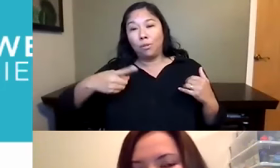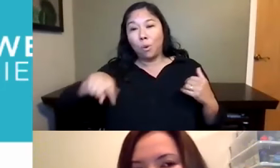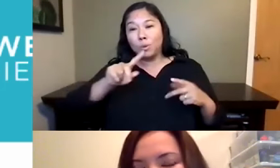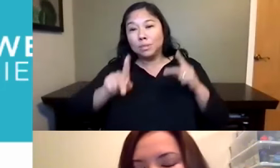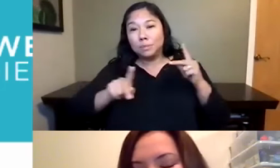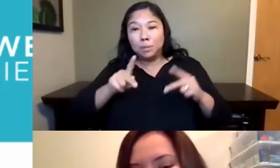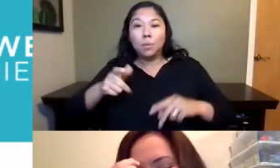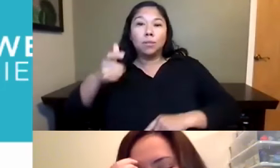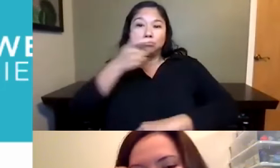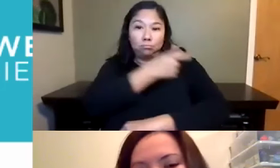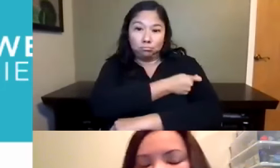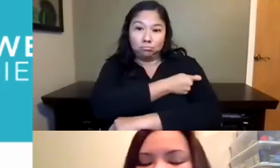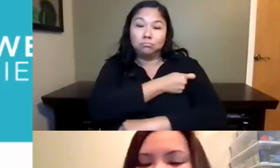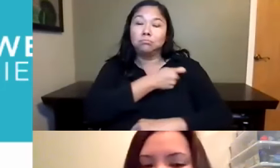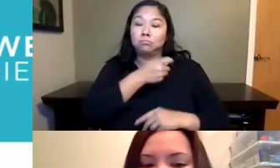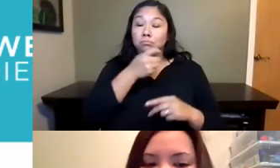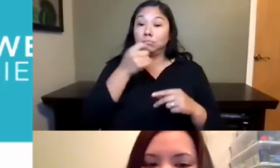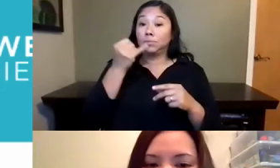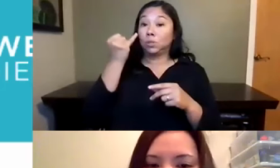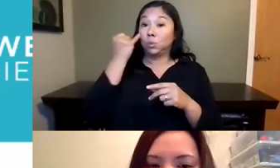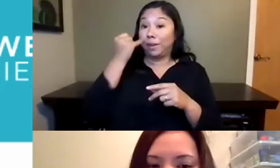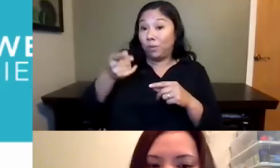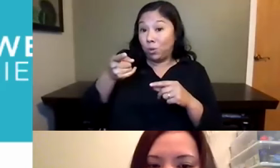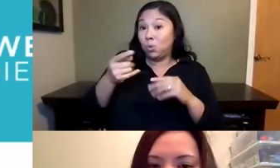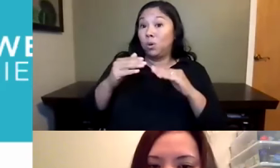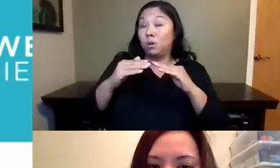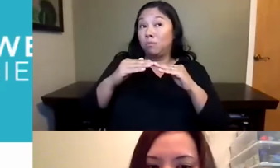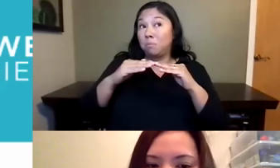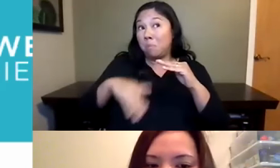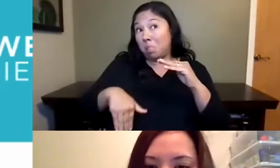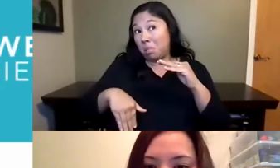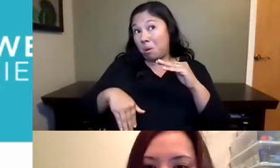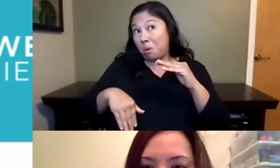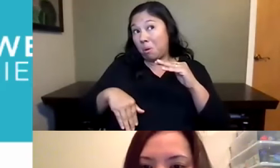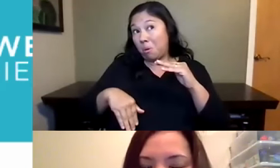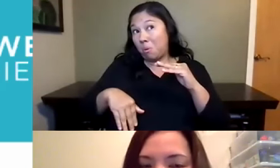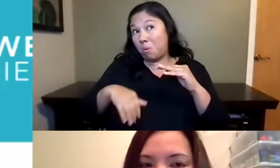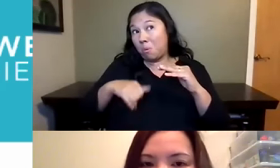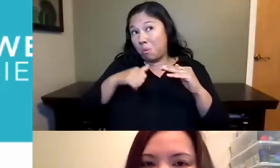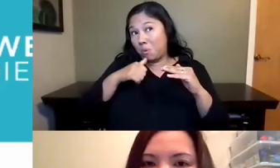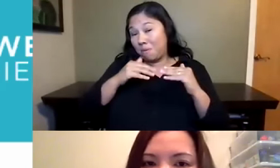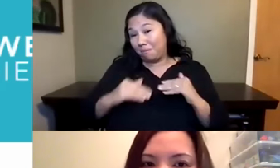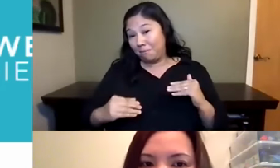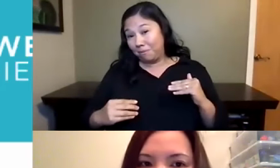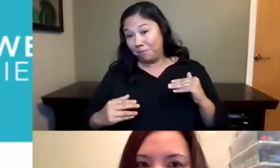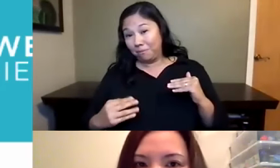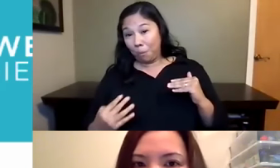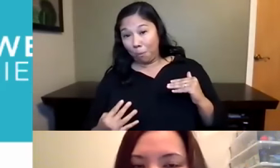If you are in those tiers, you can go to the San Diego